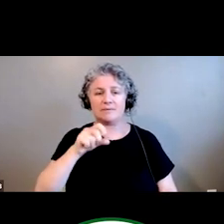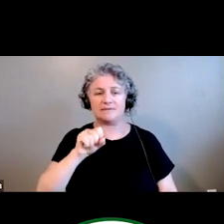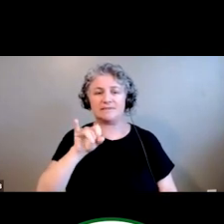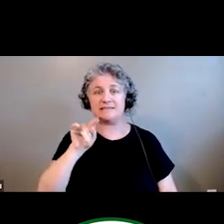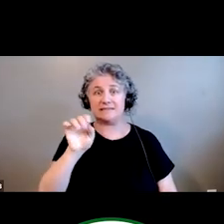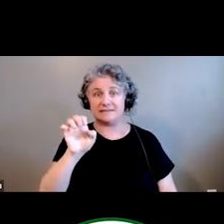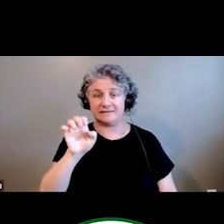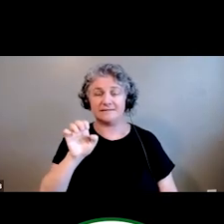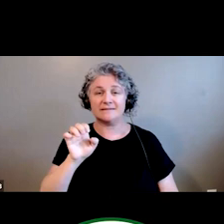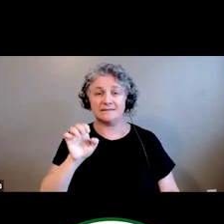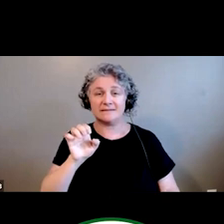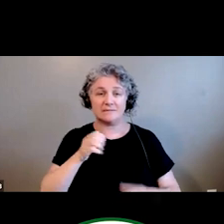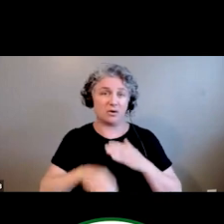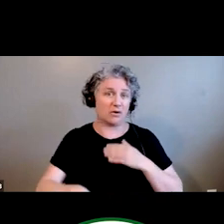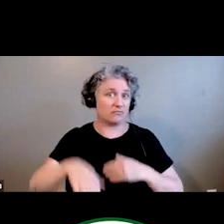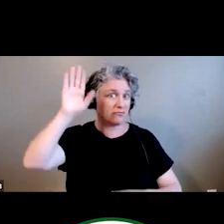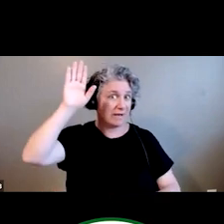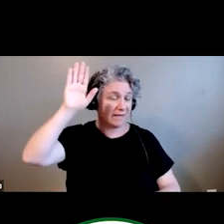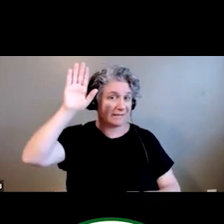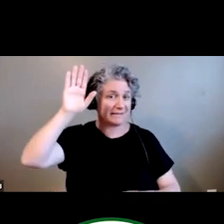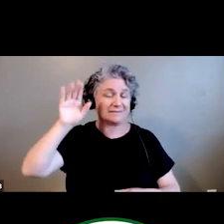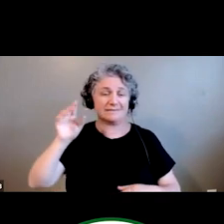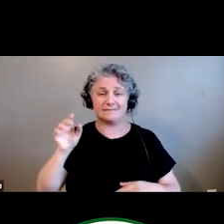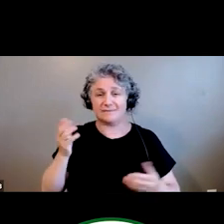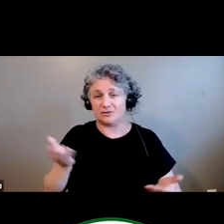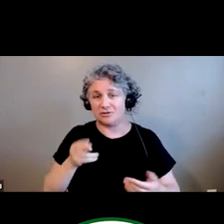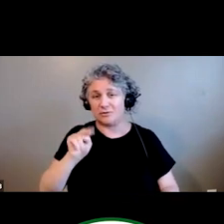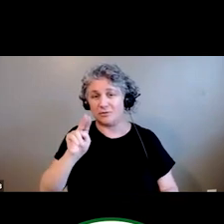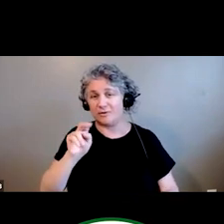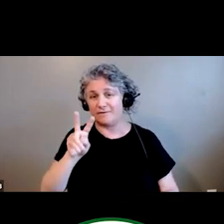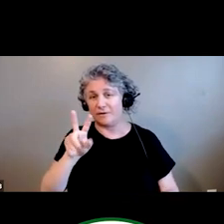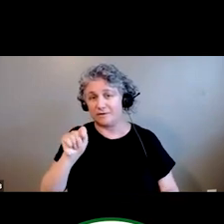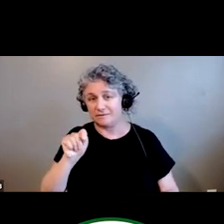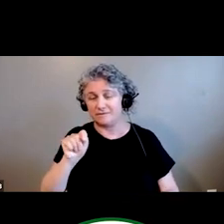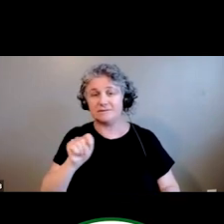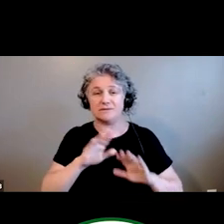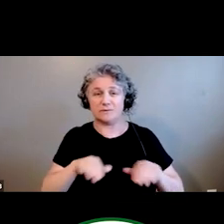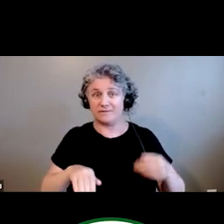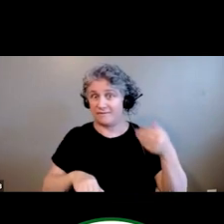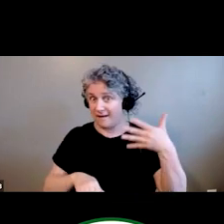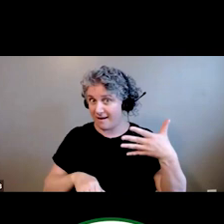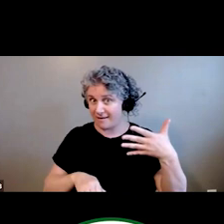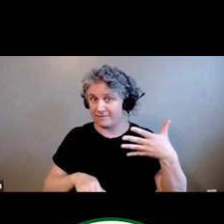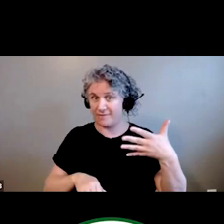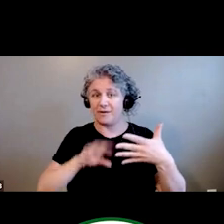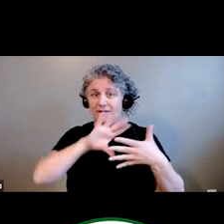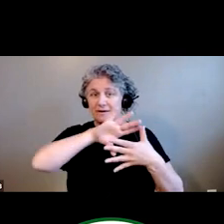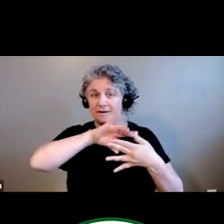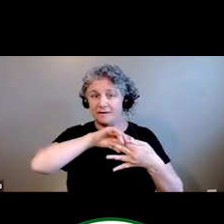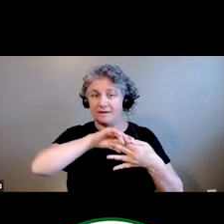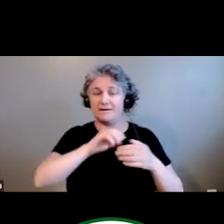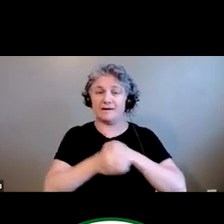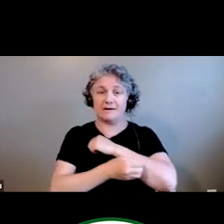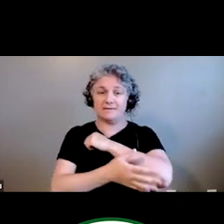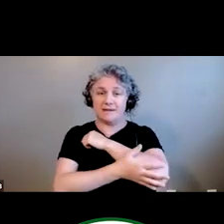My former broadcaster. As well as city counselor and I'm also assisting people with disability